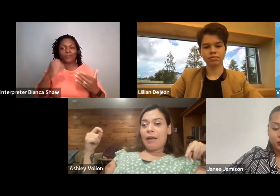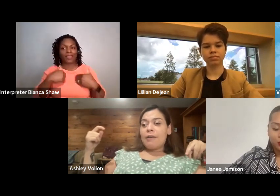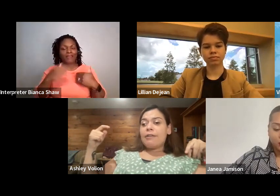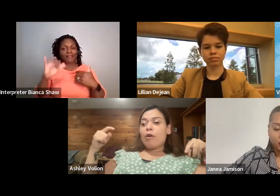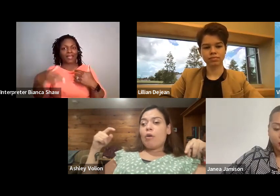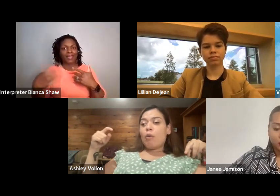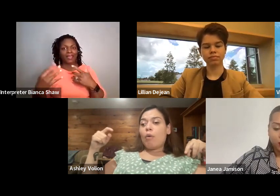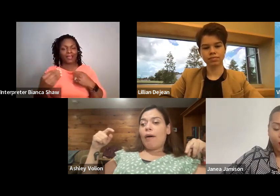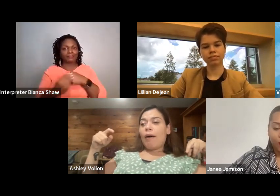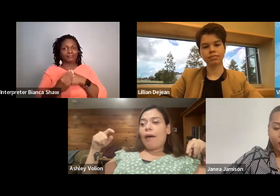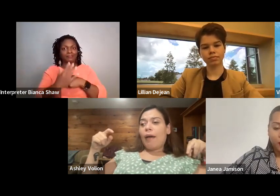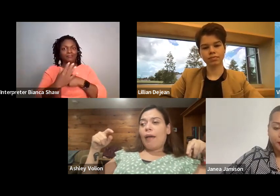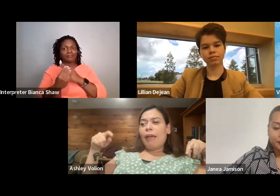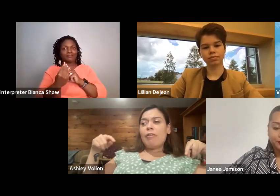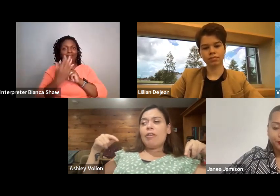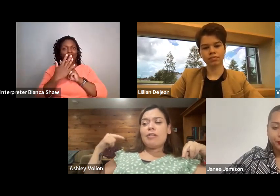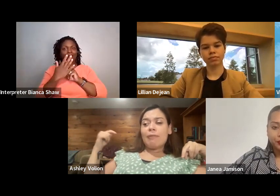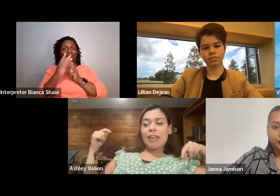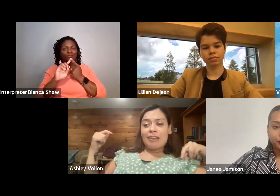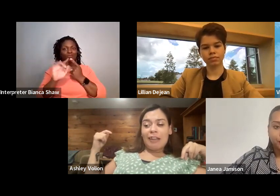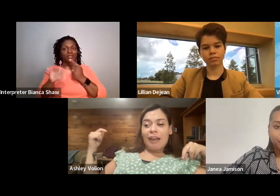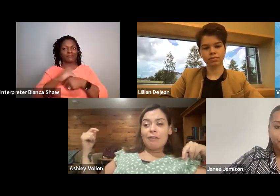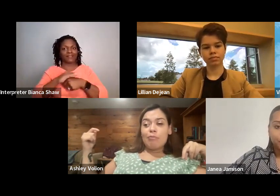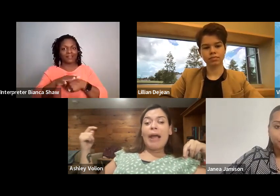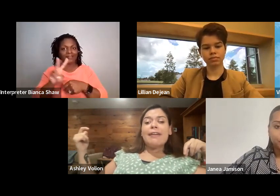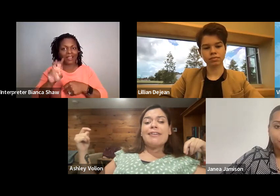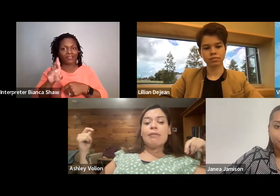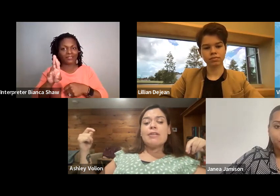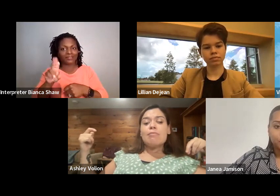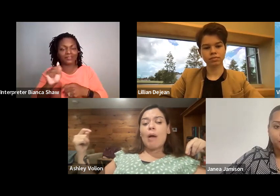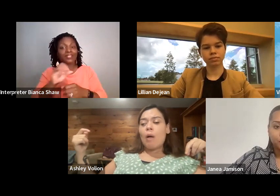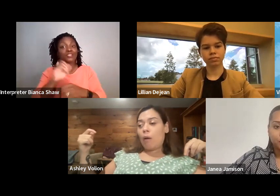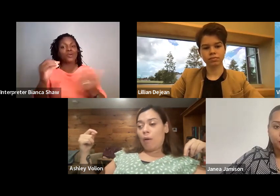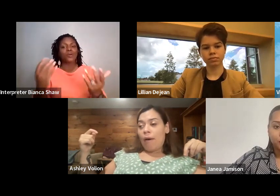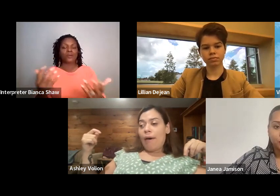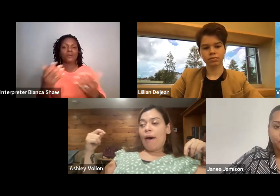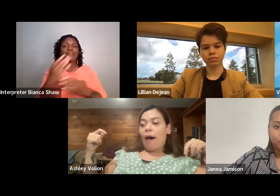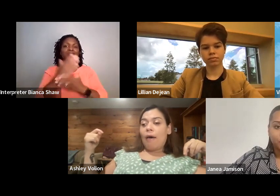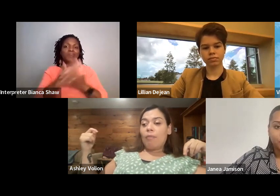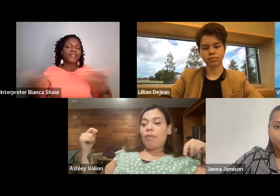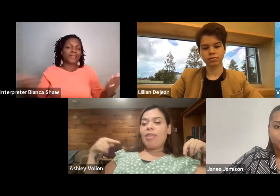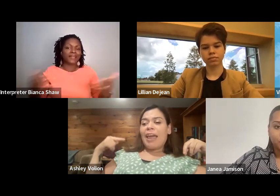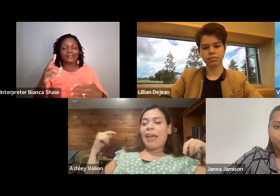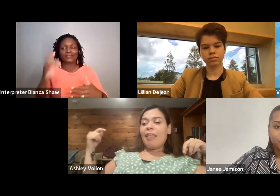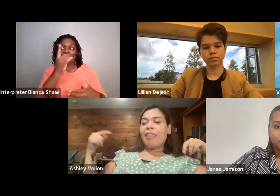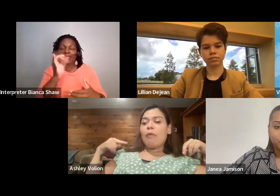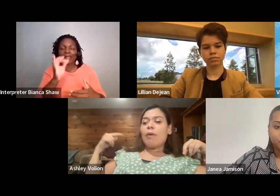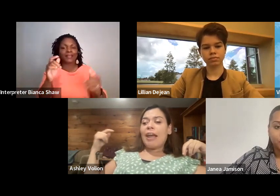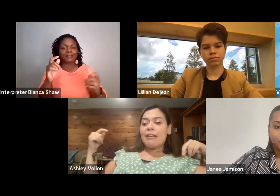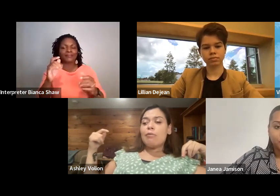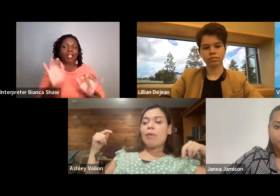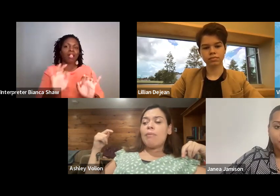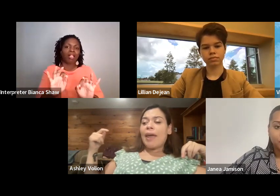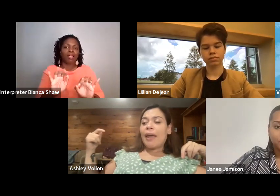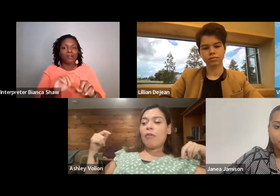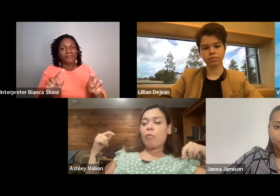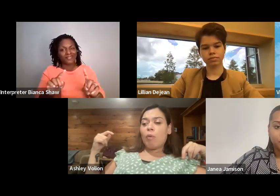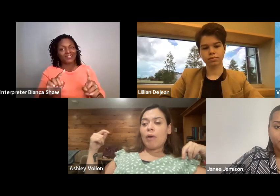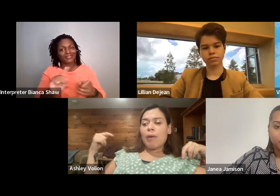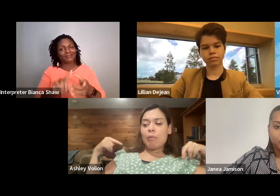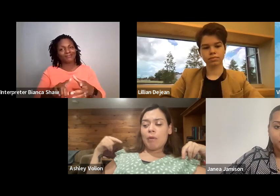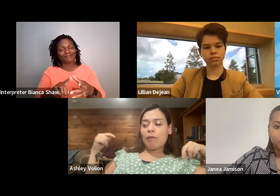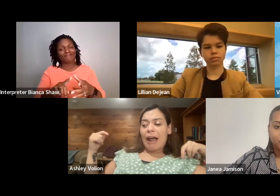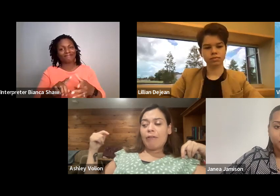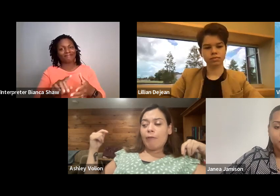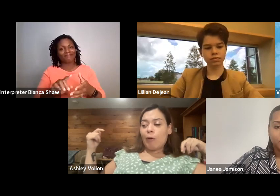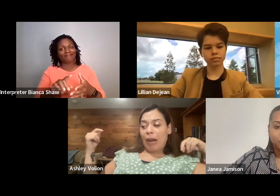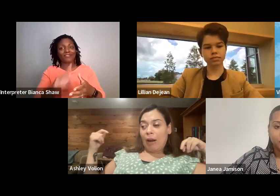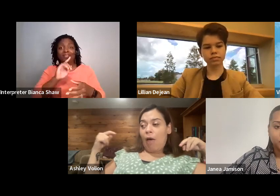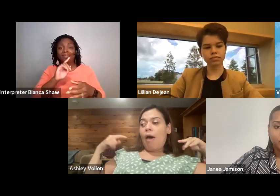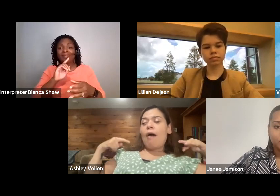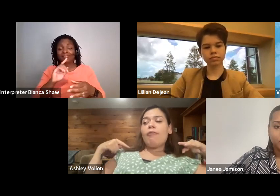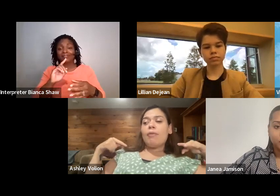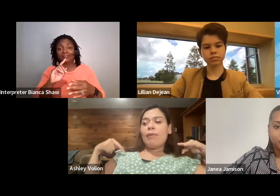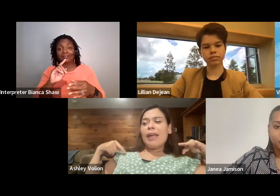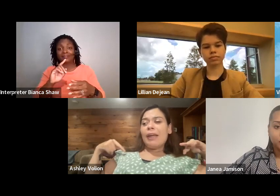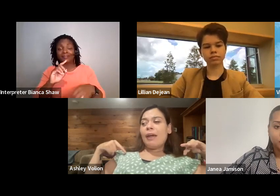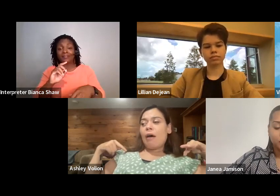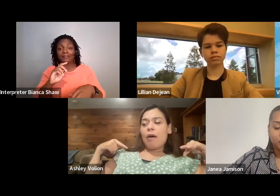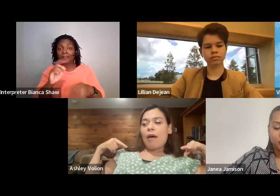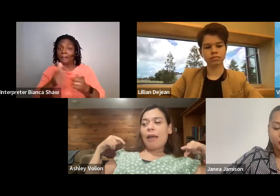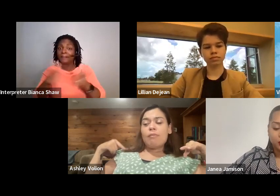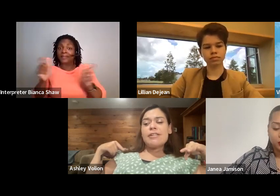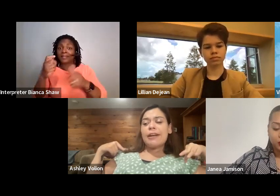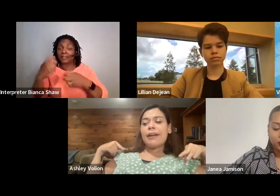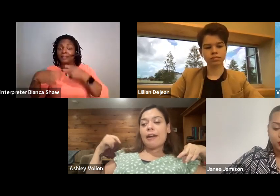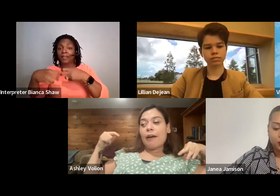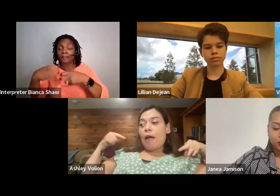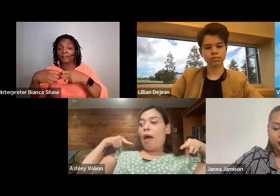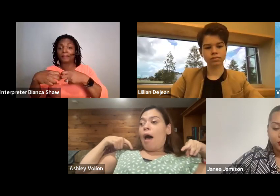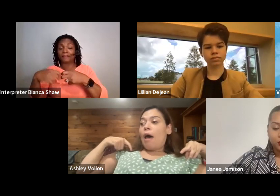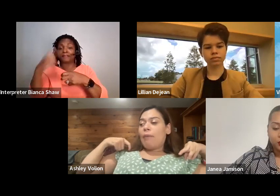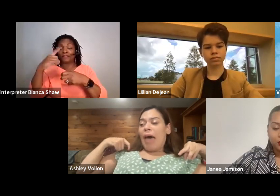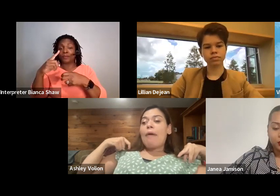So, even though some of these things might seem small. they they began to be big for people that are voting for me in particular.